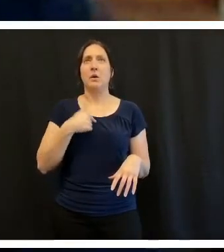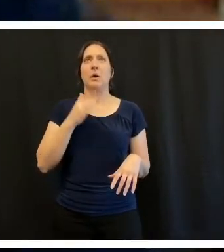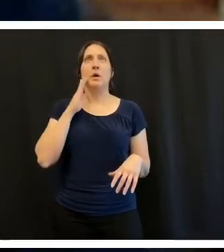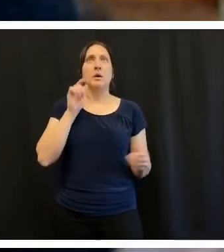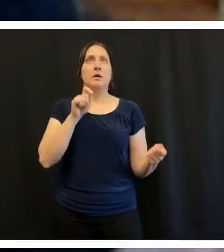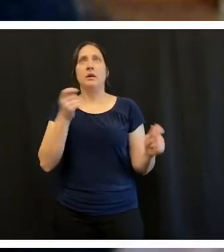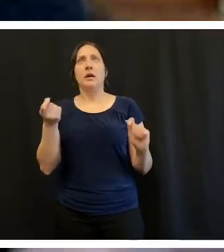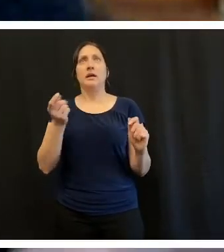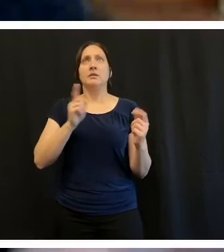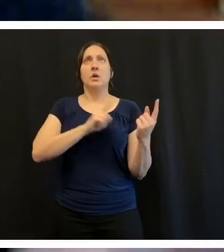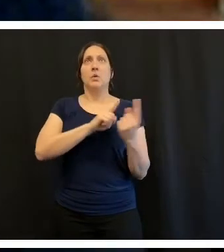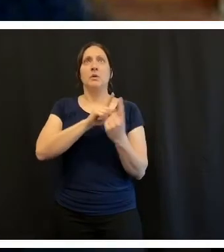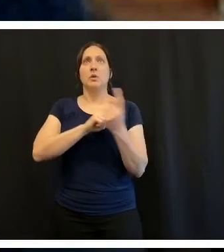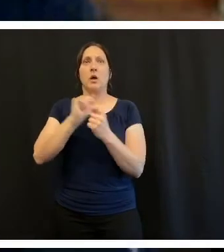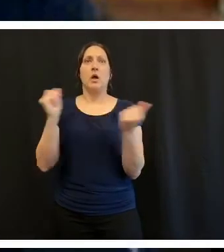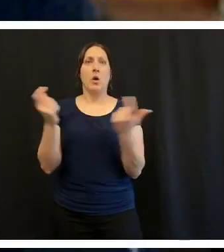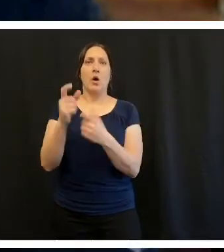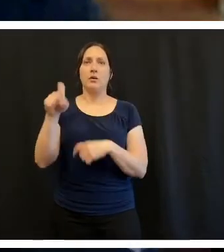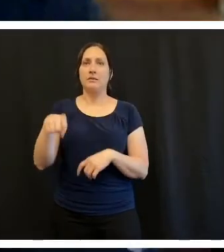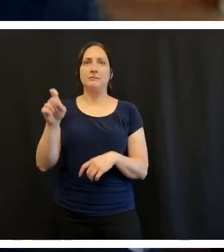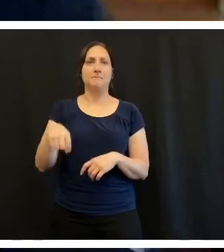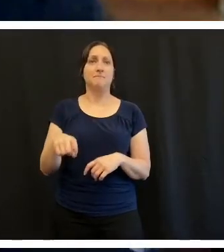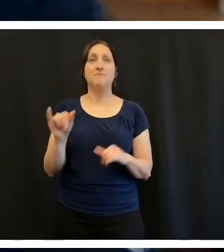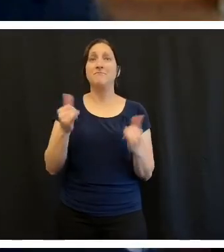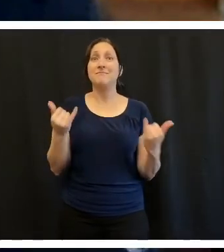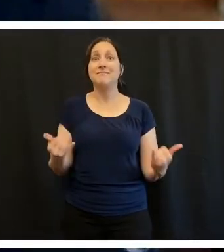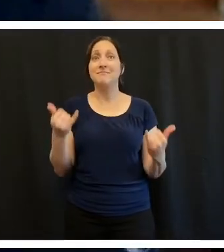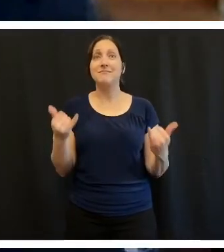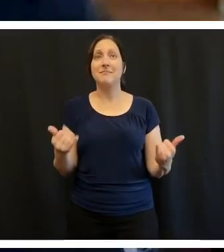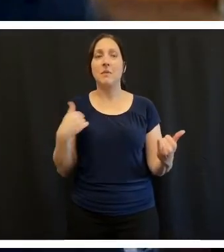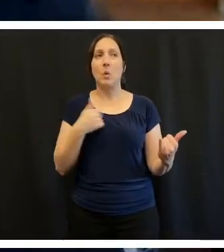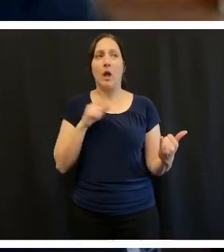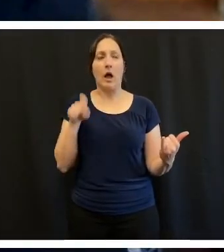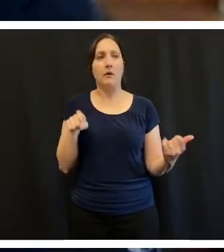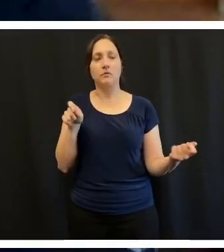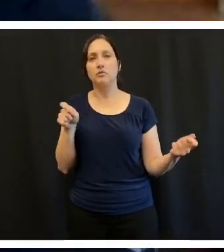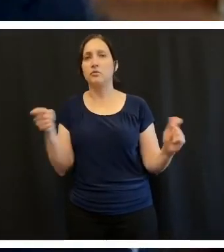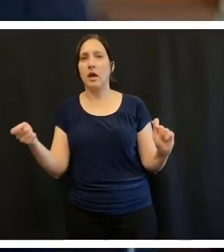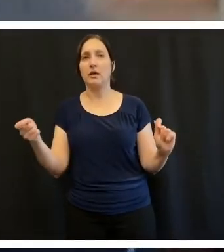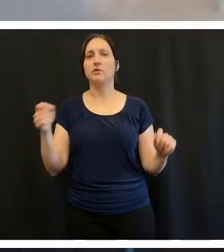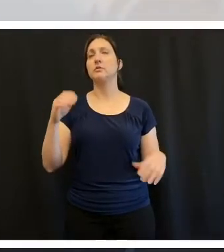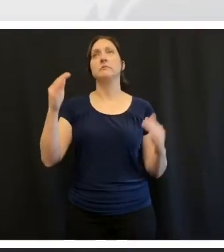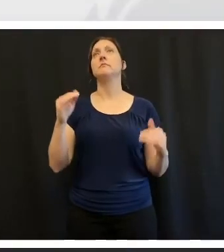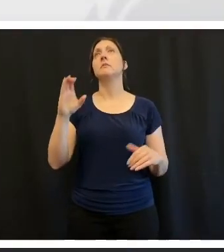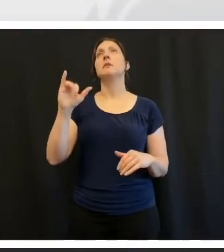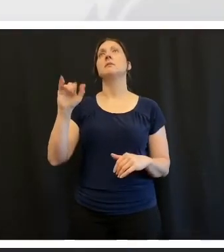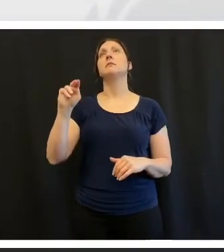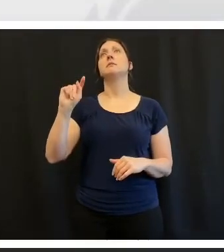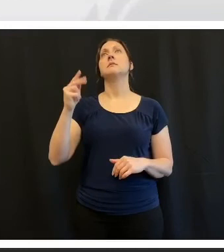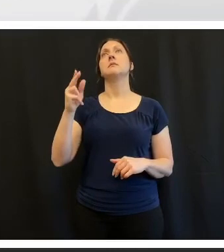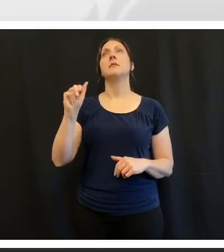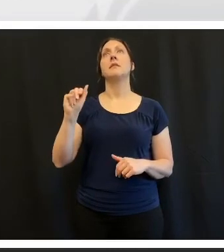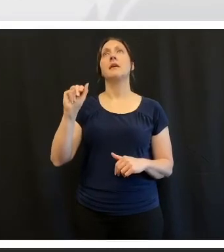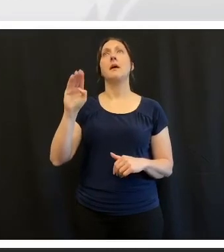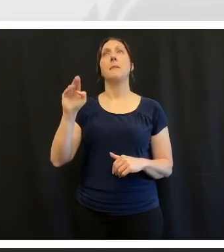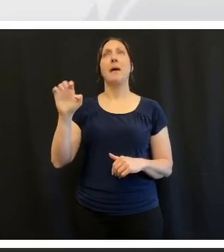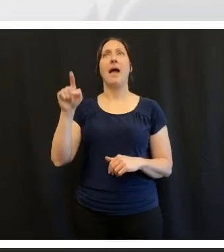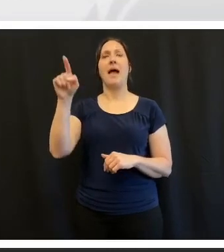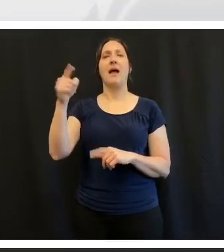But even now, we've got to do something about that. Cynthia Maye at Fort Bend ISD said, "You know what?